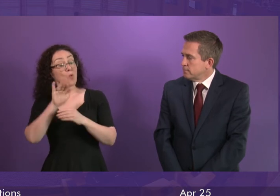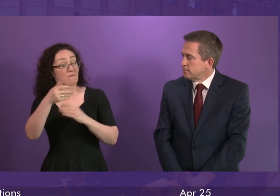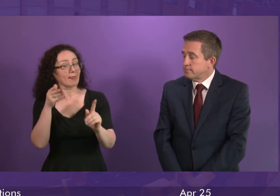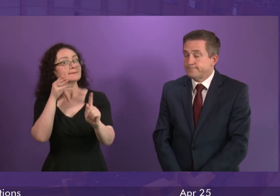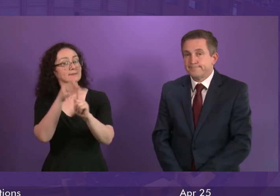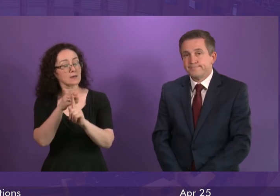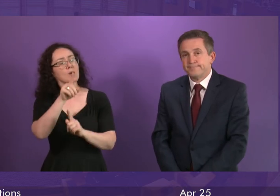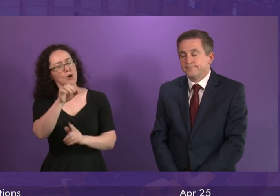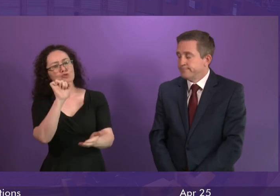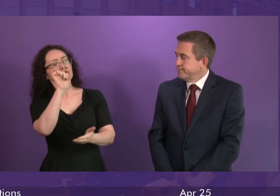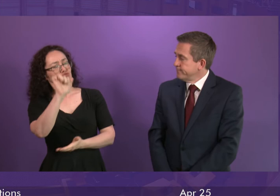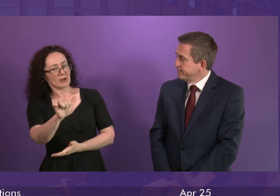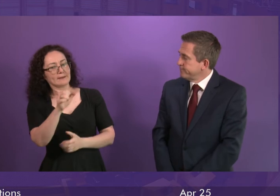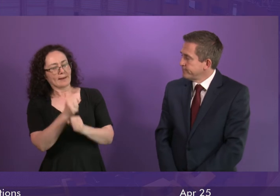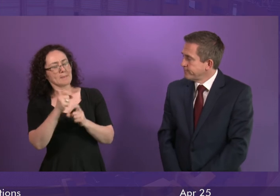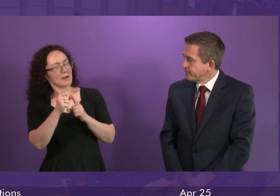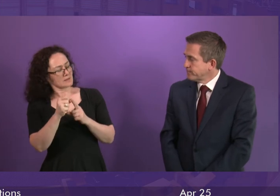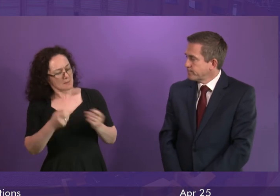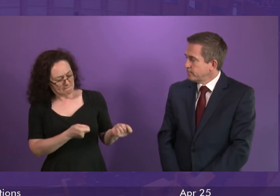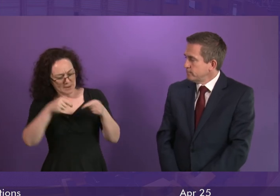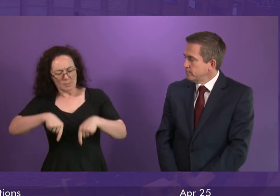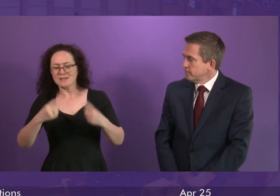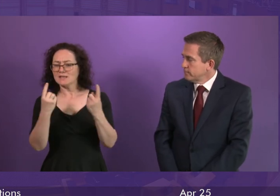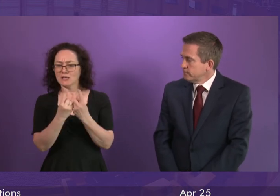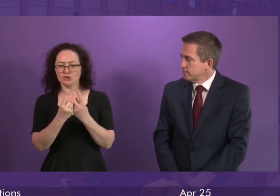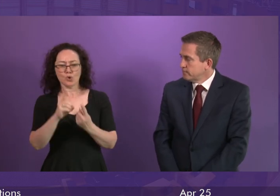to raise this important issue. We are not complacent, and I want to assure Parliament